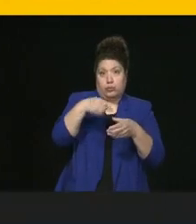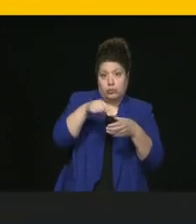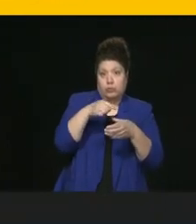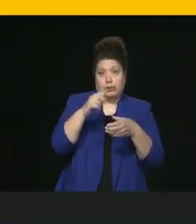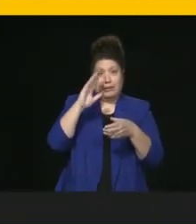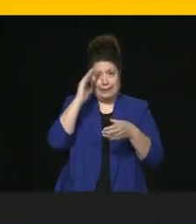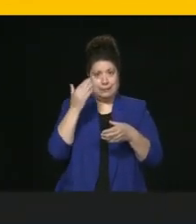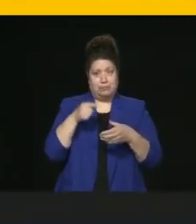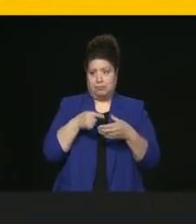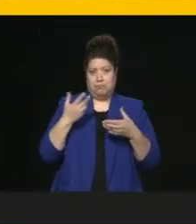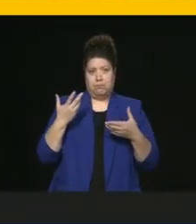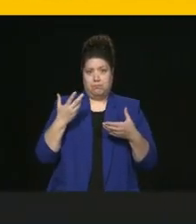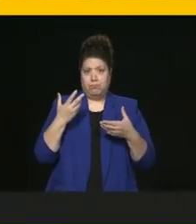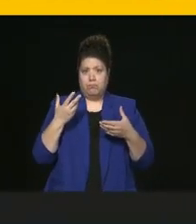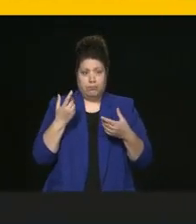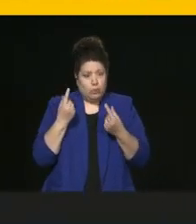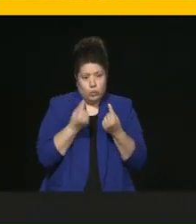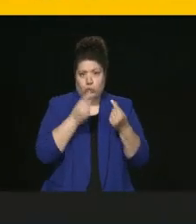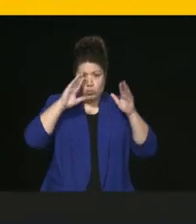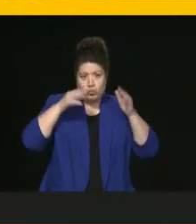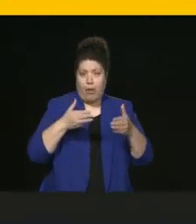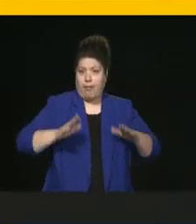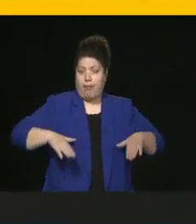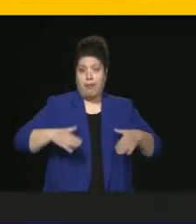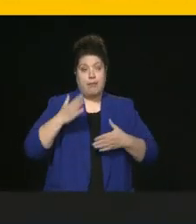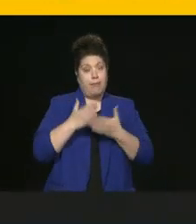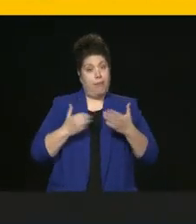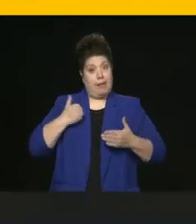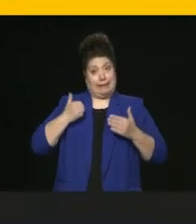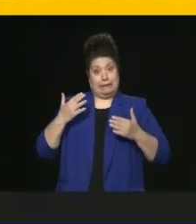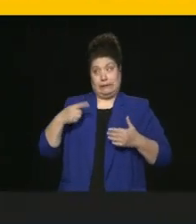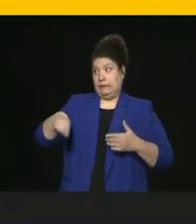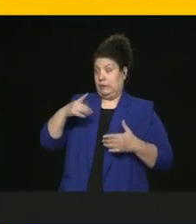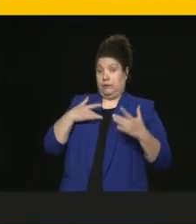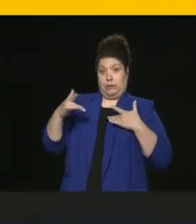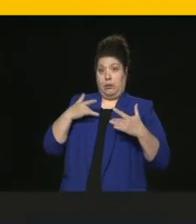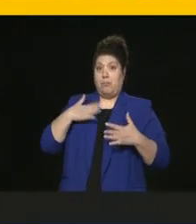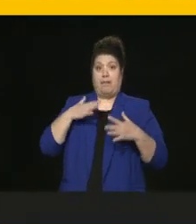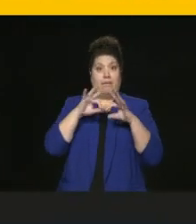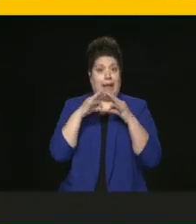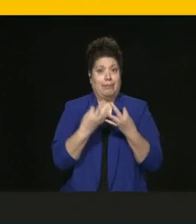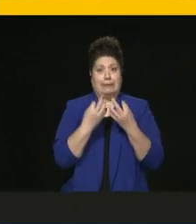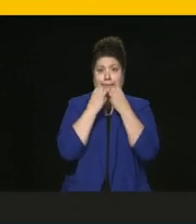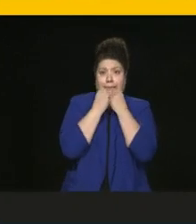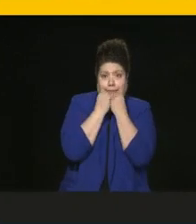CANADIANS ARE DEVASTATED BY WHAT IS GOING ON AND THERE ARE THOSE WHO CAN'T VISIT THEIR LOVED